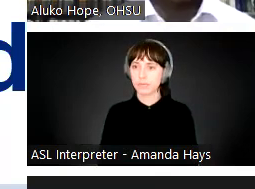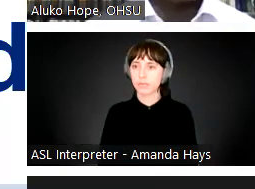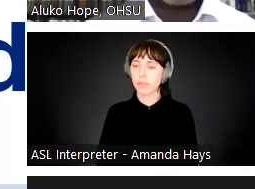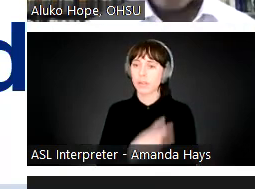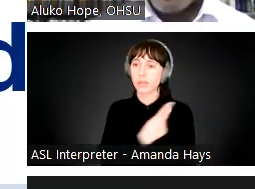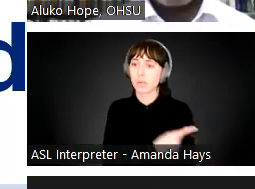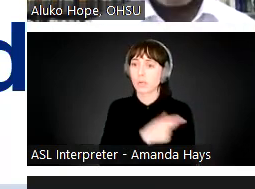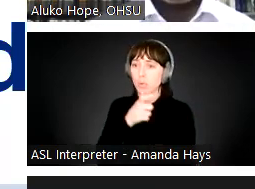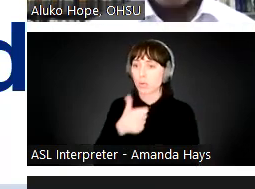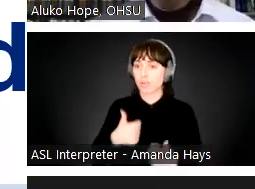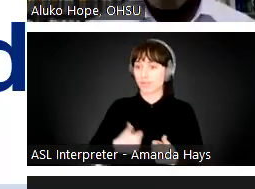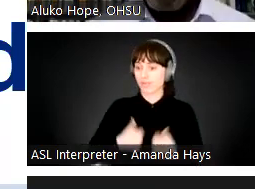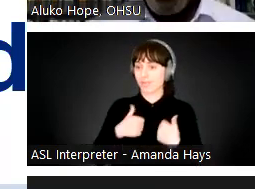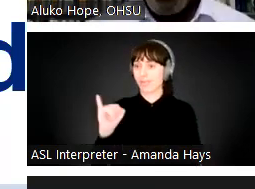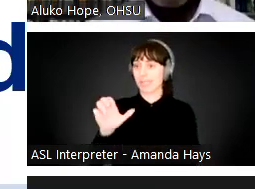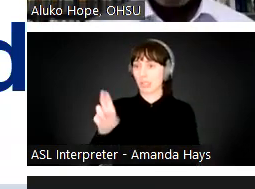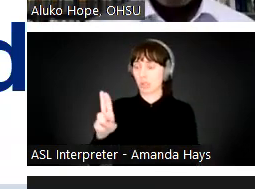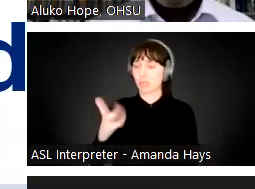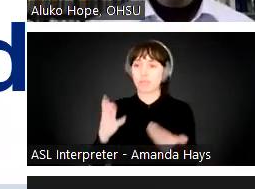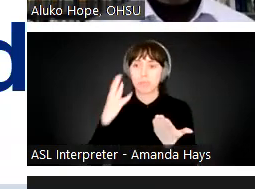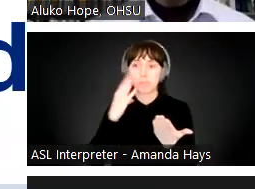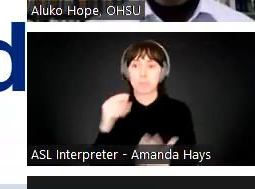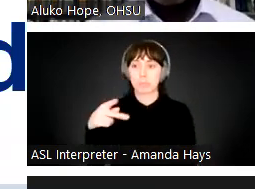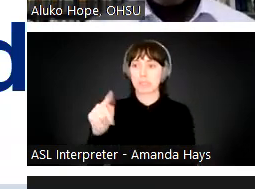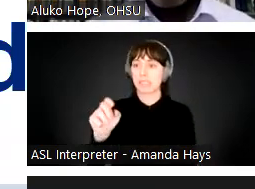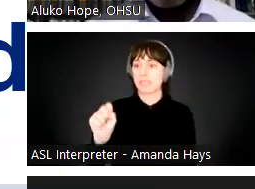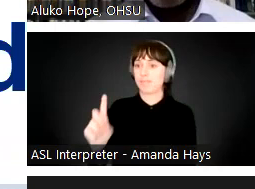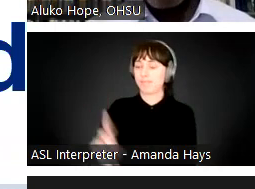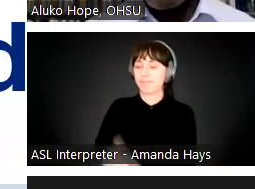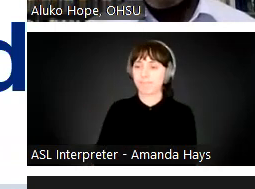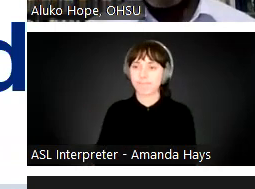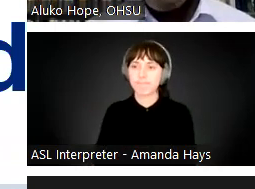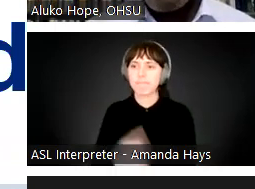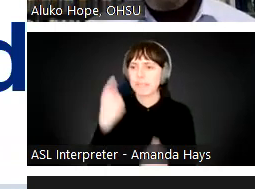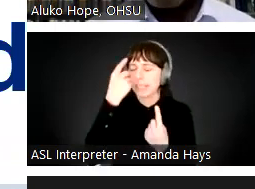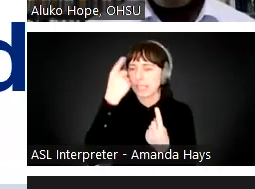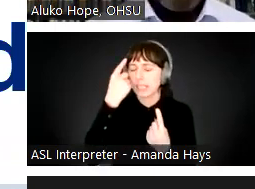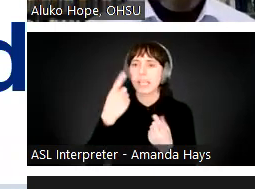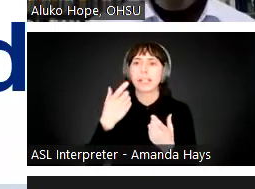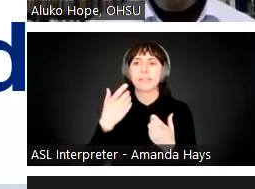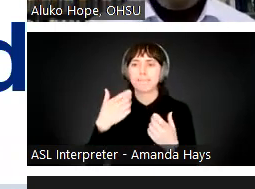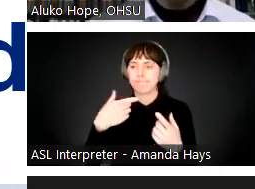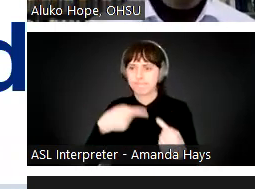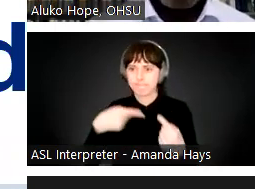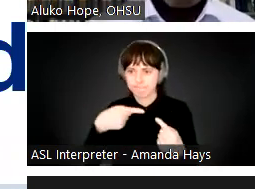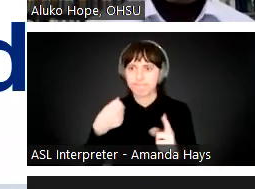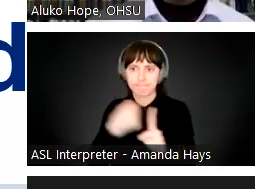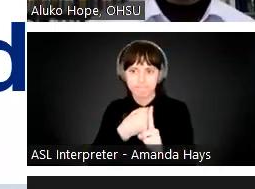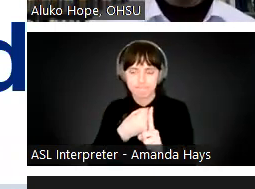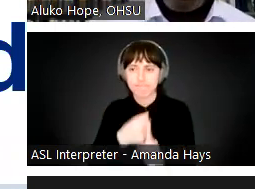post-traumatic stress, might have cognitive impairment, might have difficulty with neuromuscular weakness, and those all